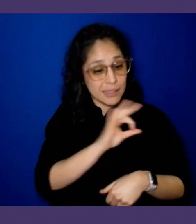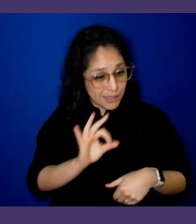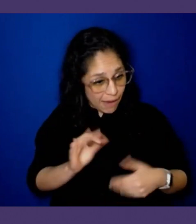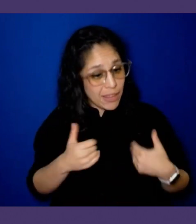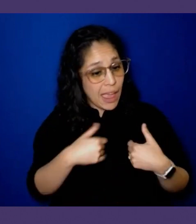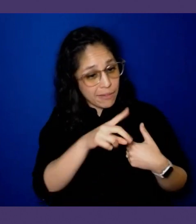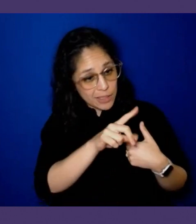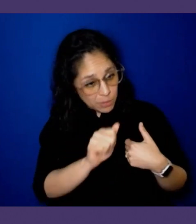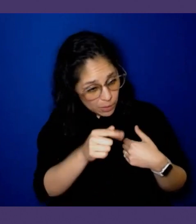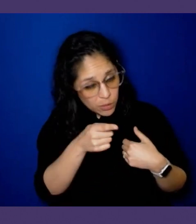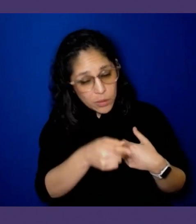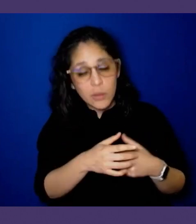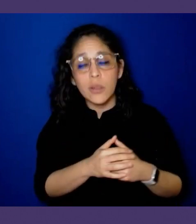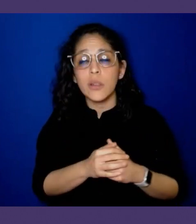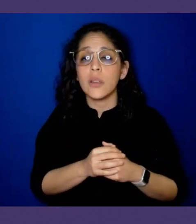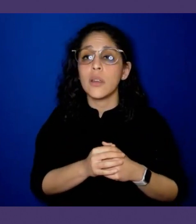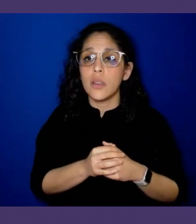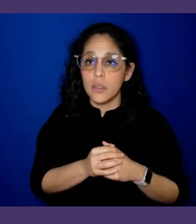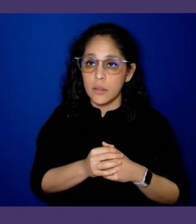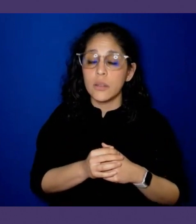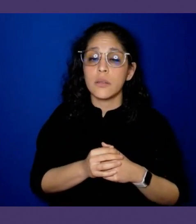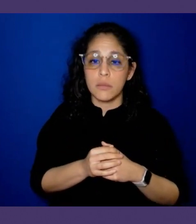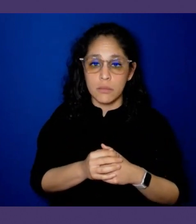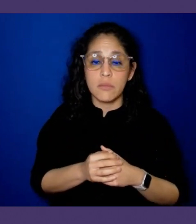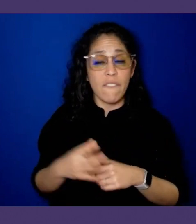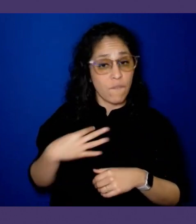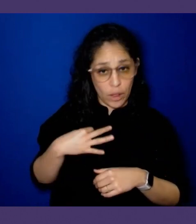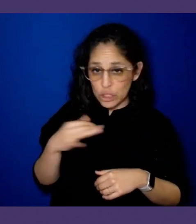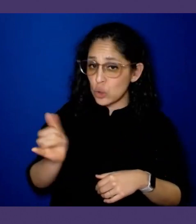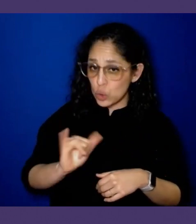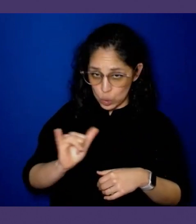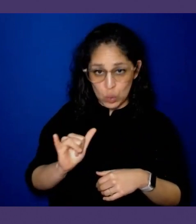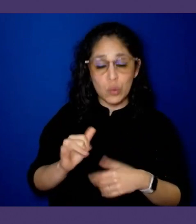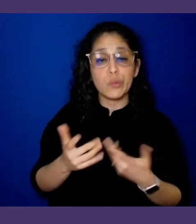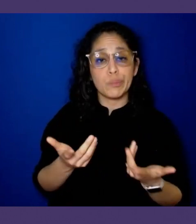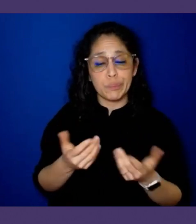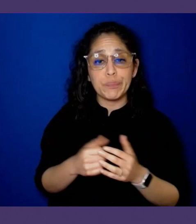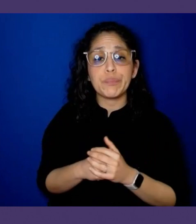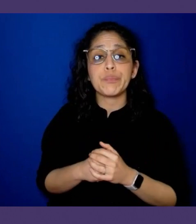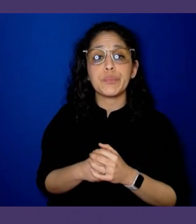disabled, many volunteers. We do know that some of